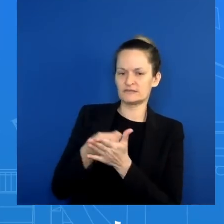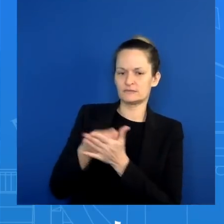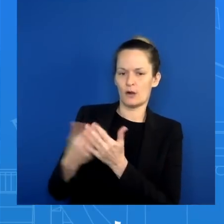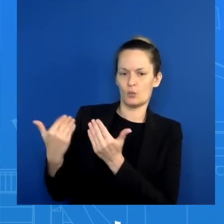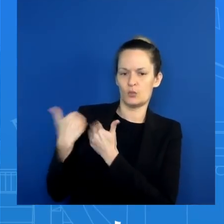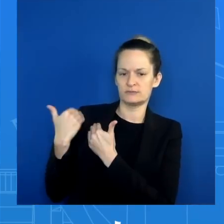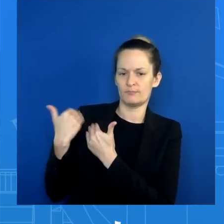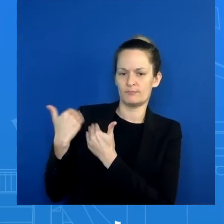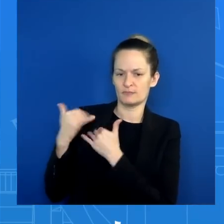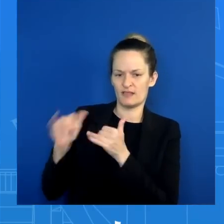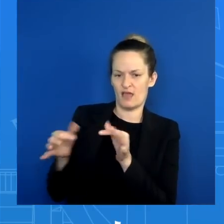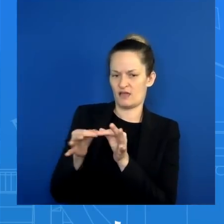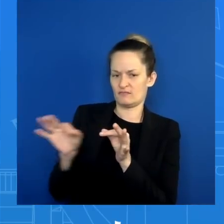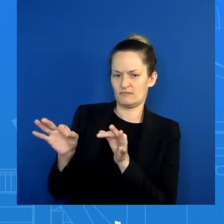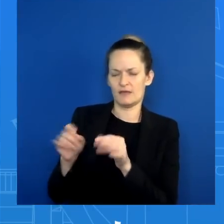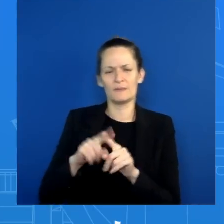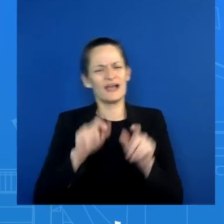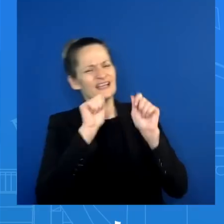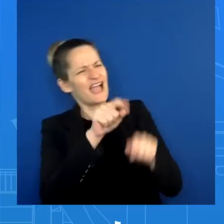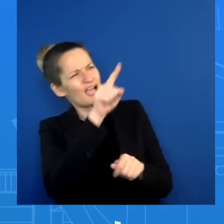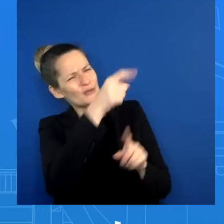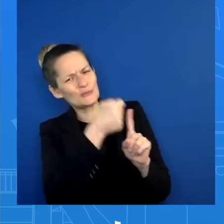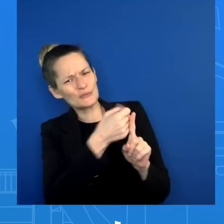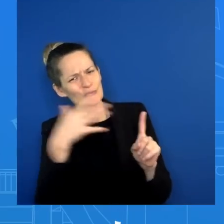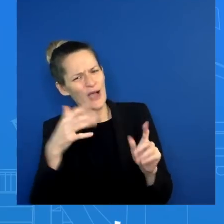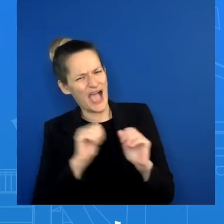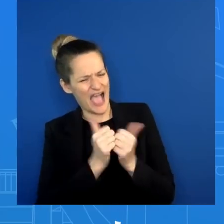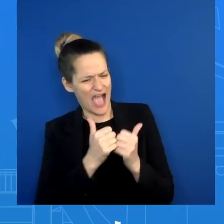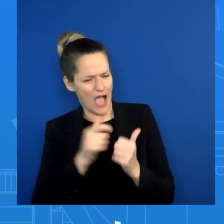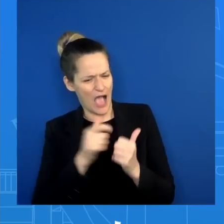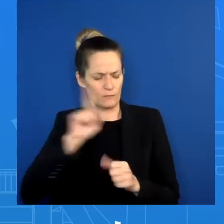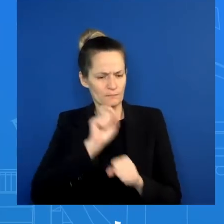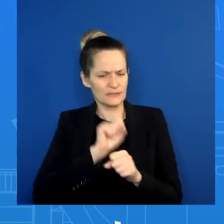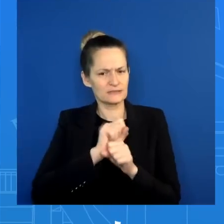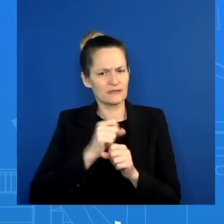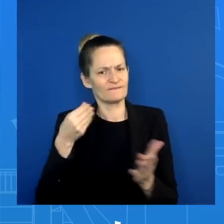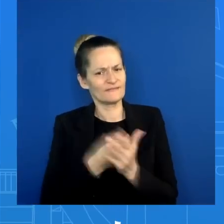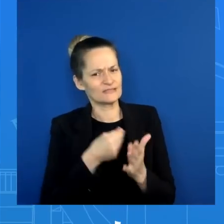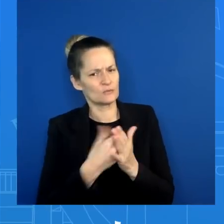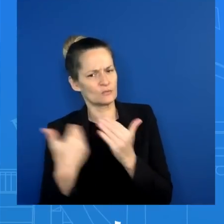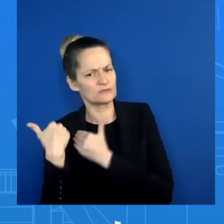because you can't say how much is going to cost. You can't say exactly how it's going to be paid for,